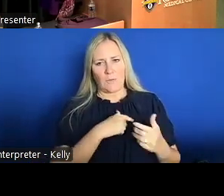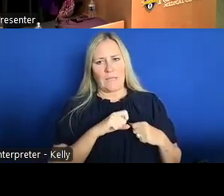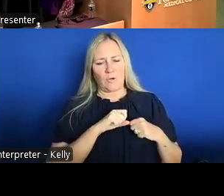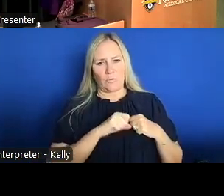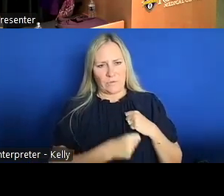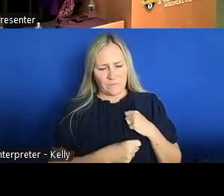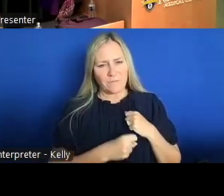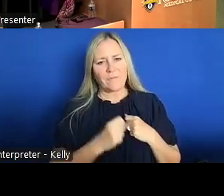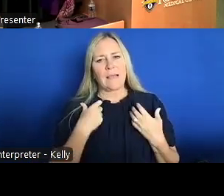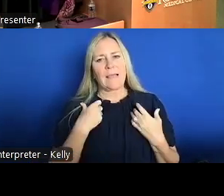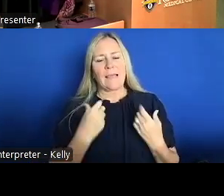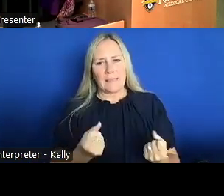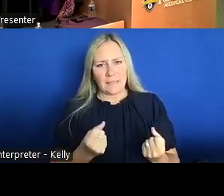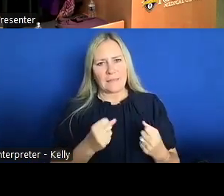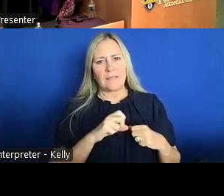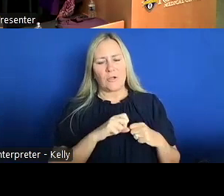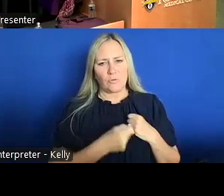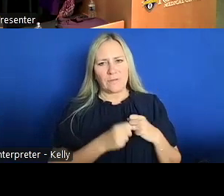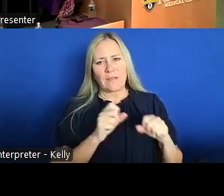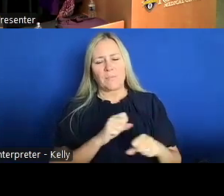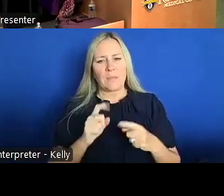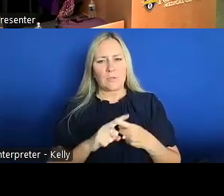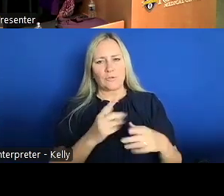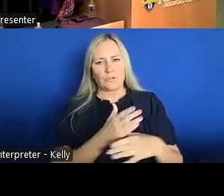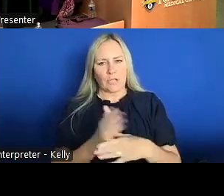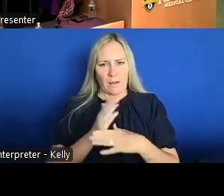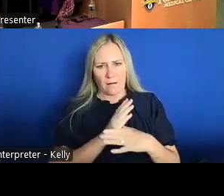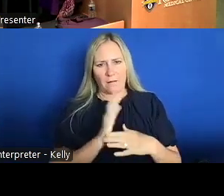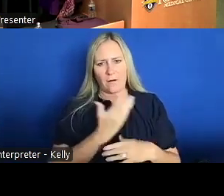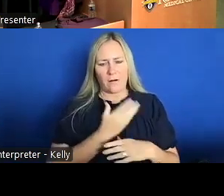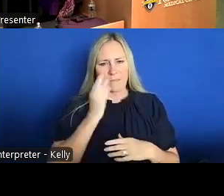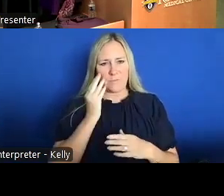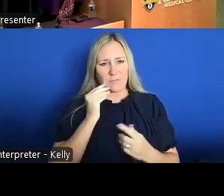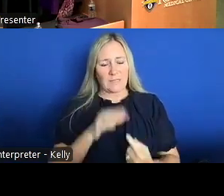be able to share our experience and particularly in a Health Care System you've all had those